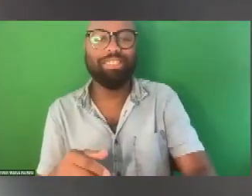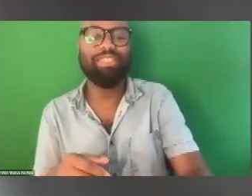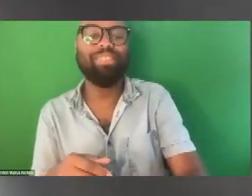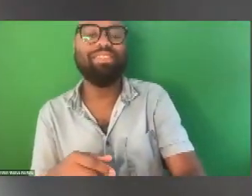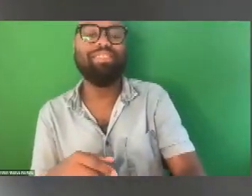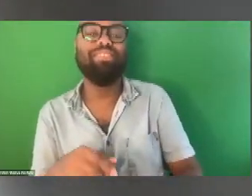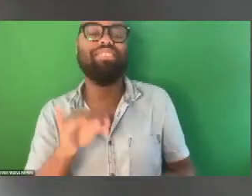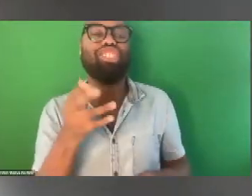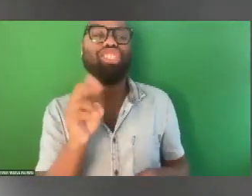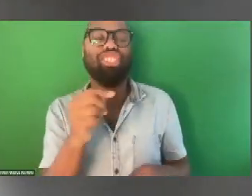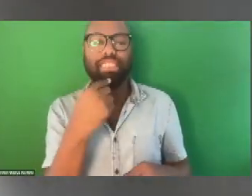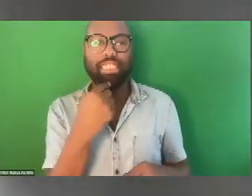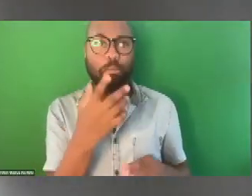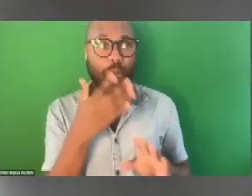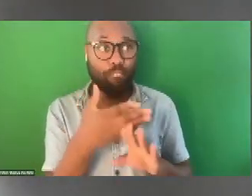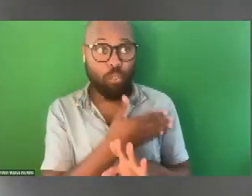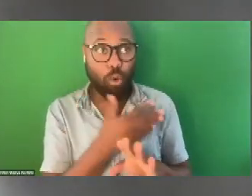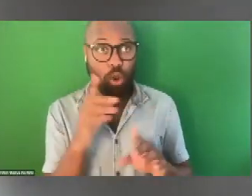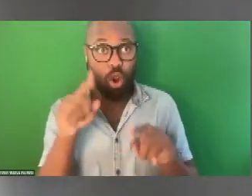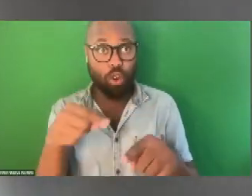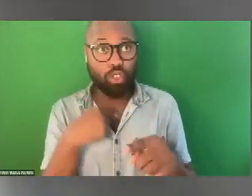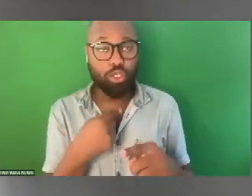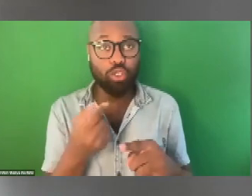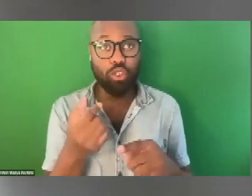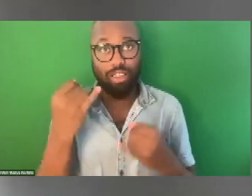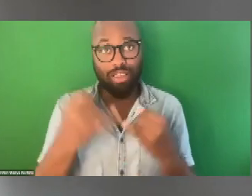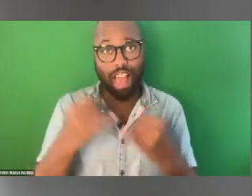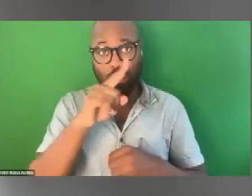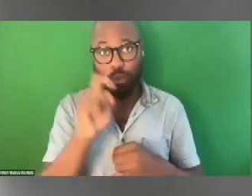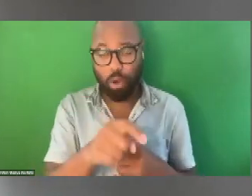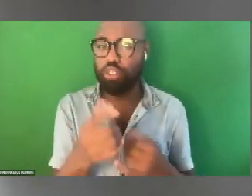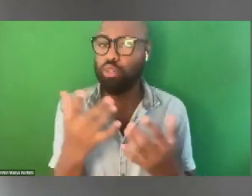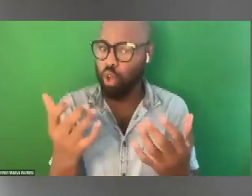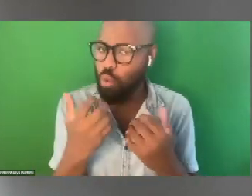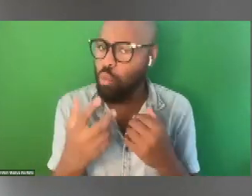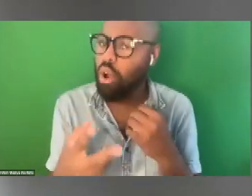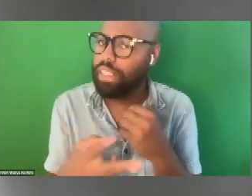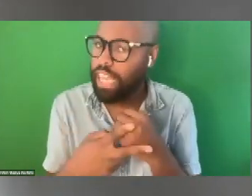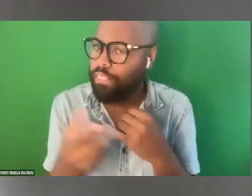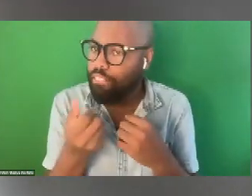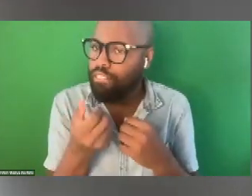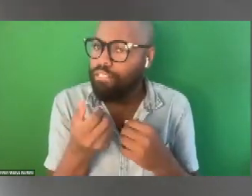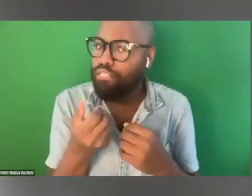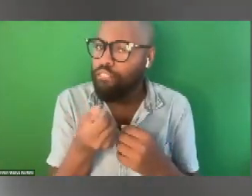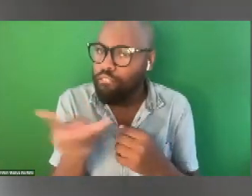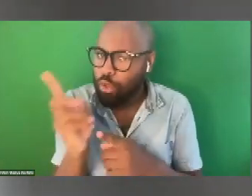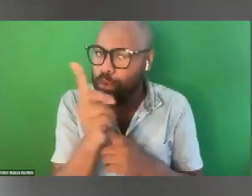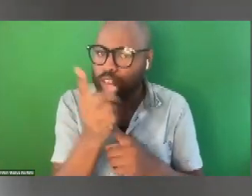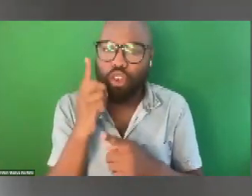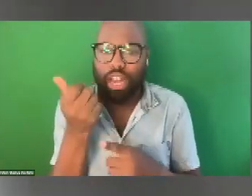And we do want to save a few minutes for any questions that our attendees may have.